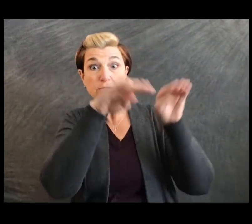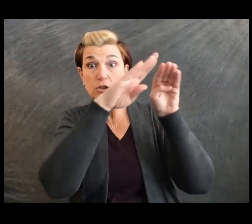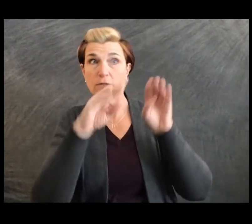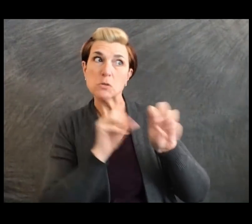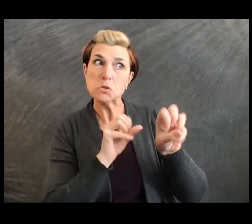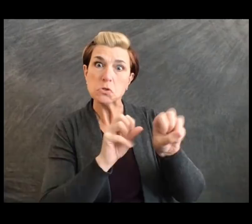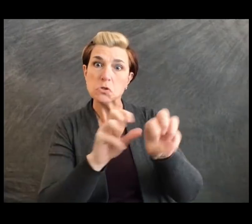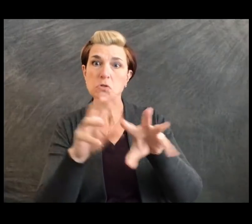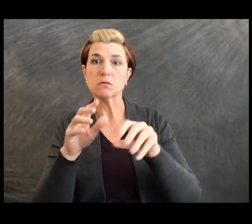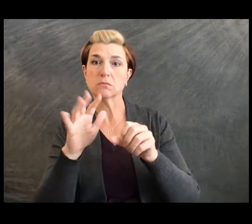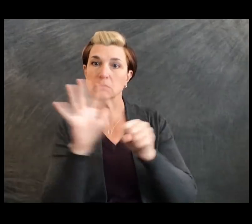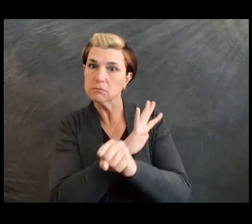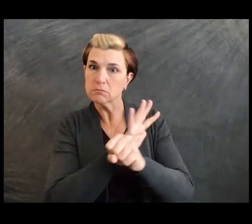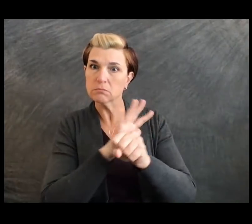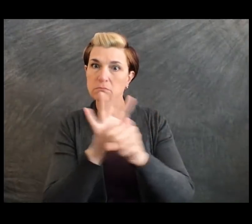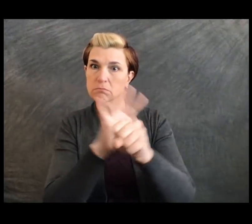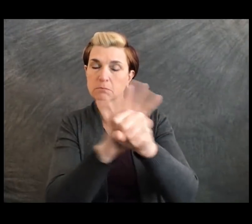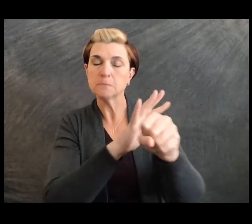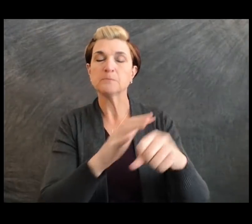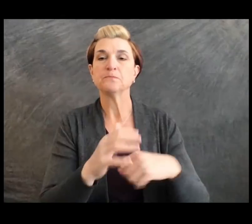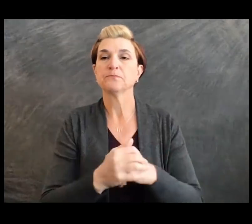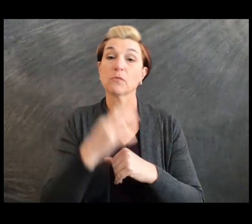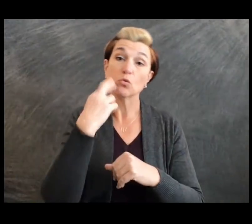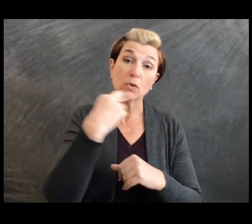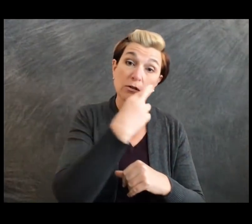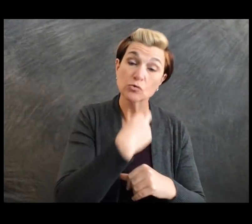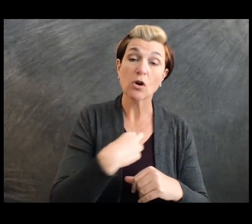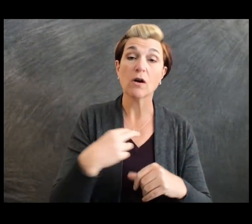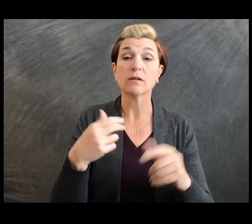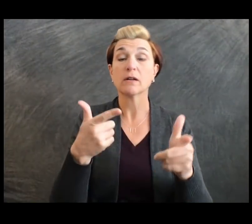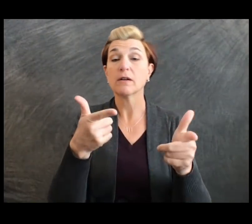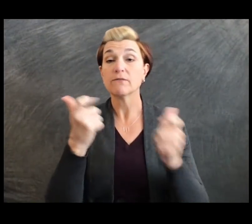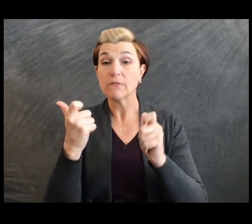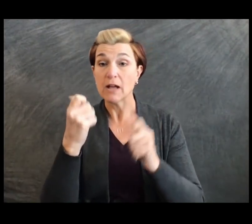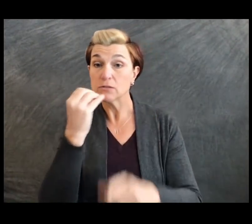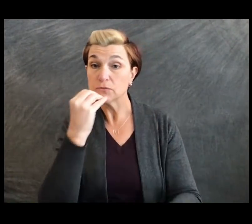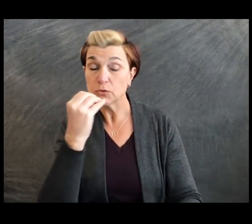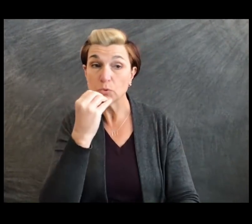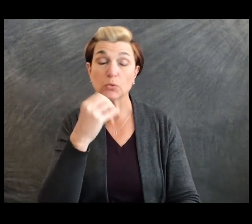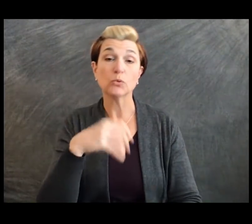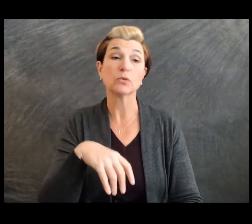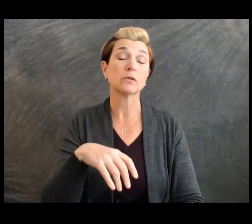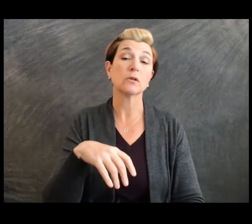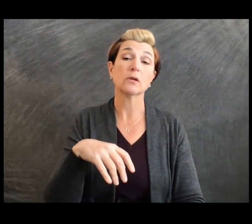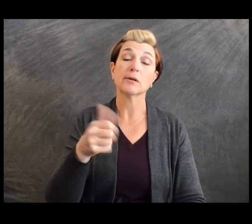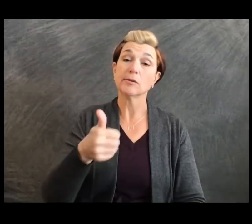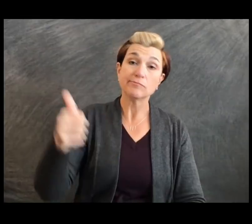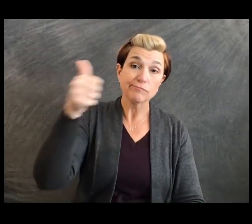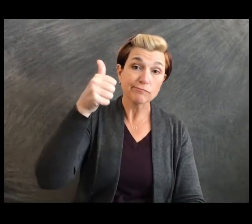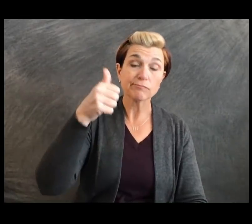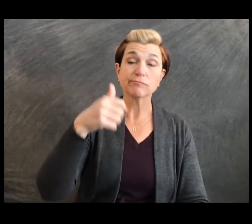restaurants fast food executives grocery stores all retailers literally all of